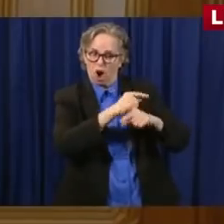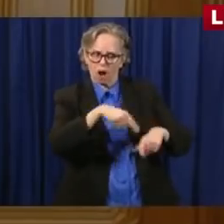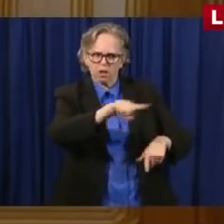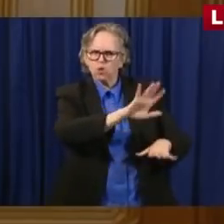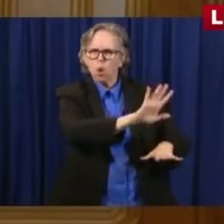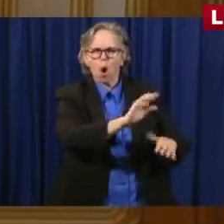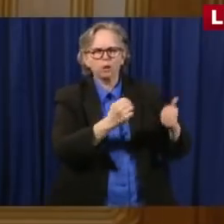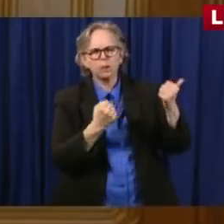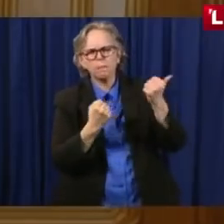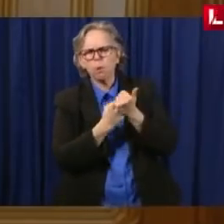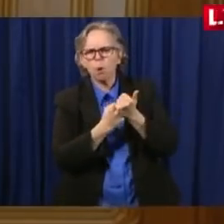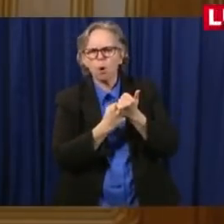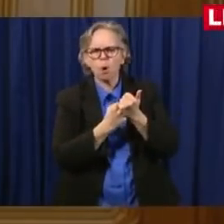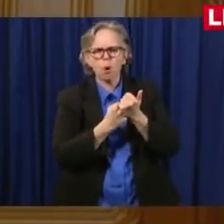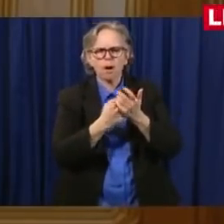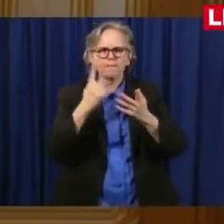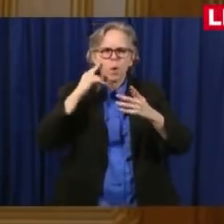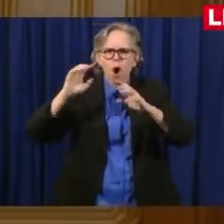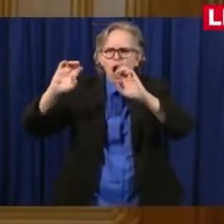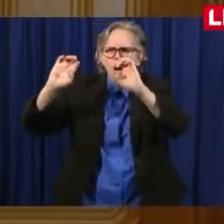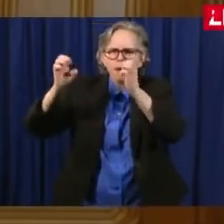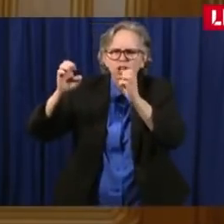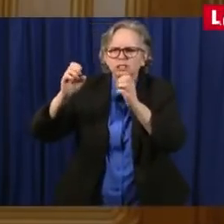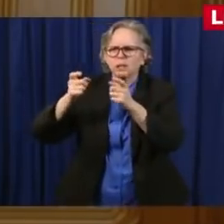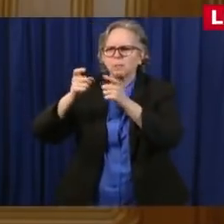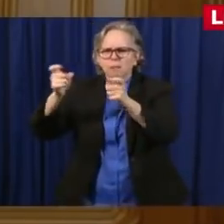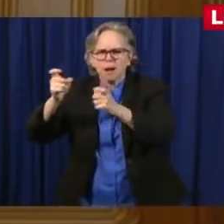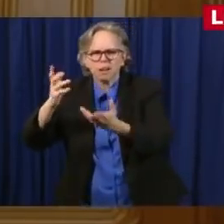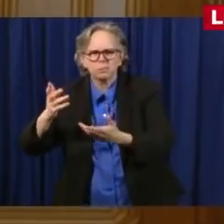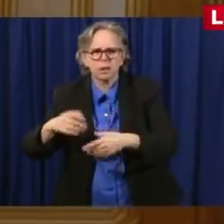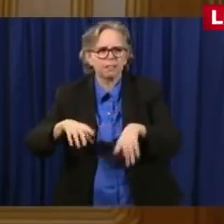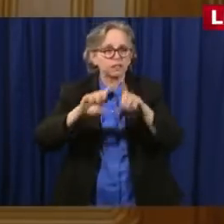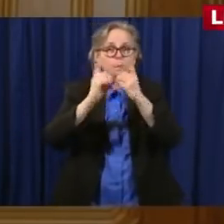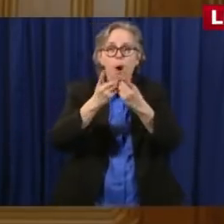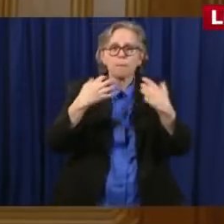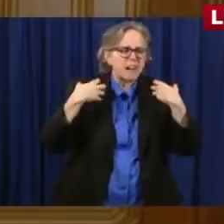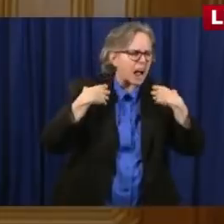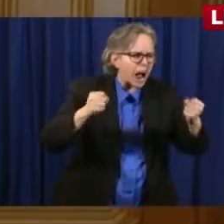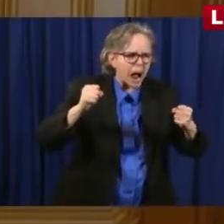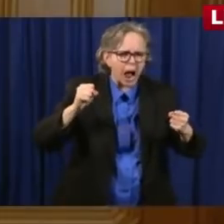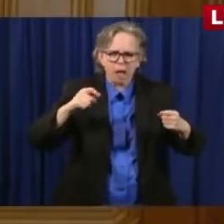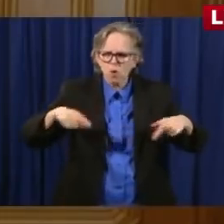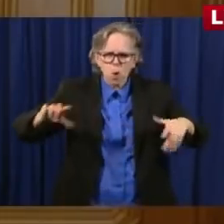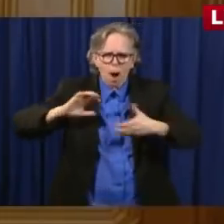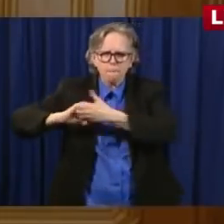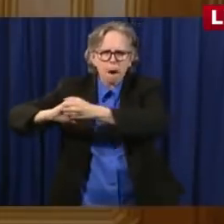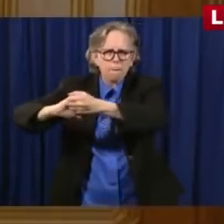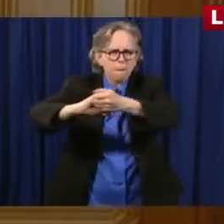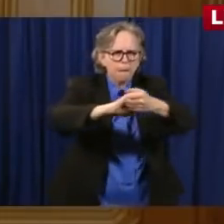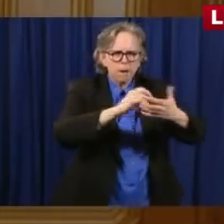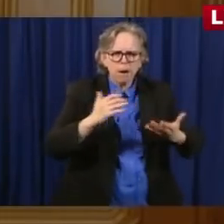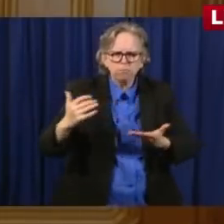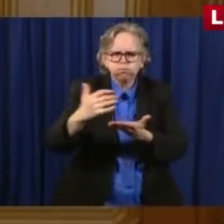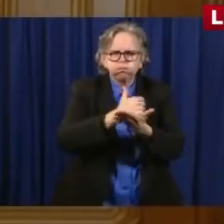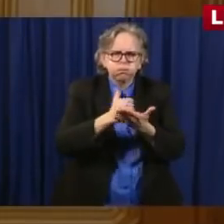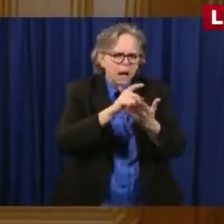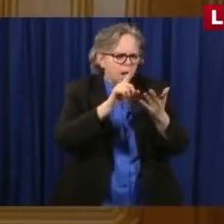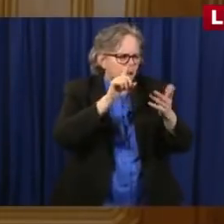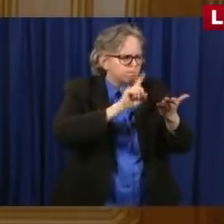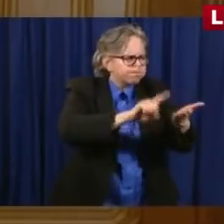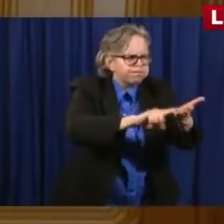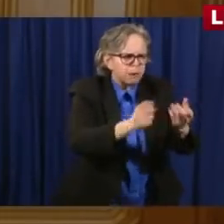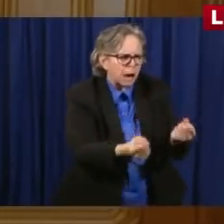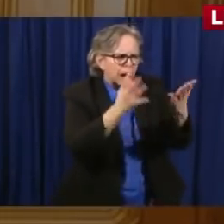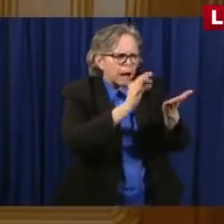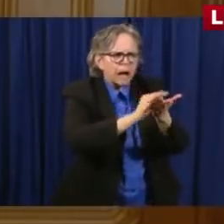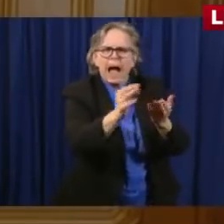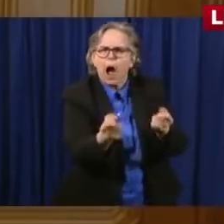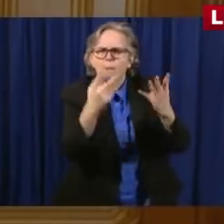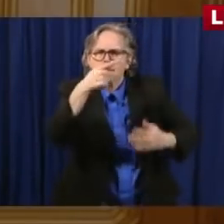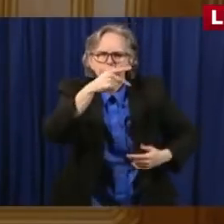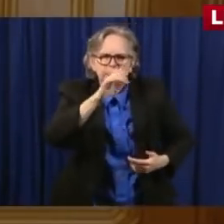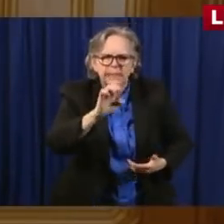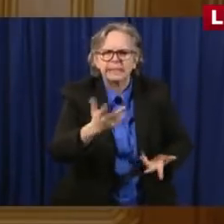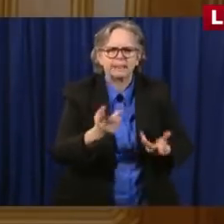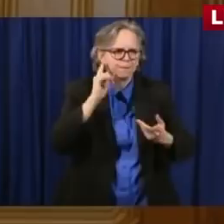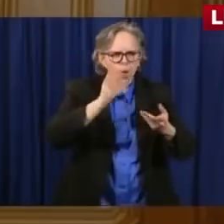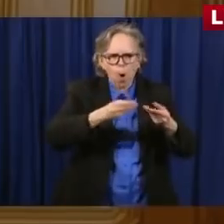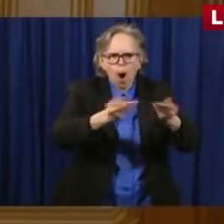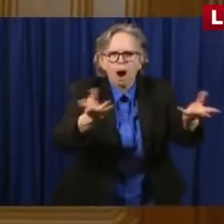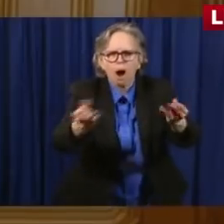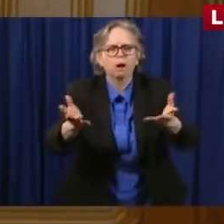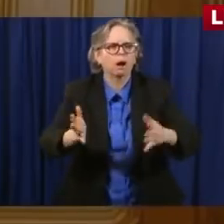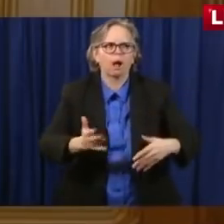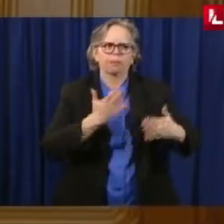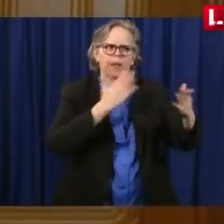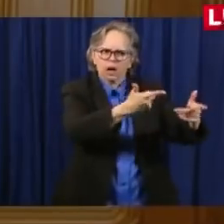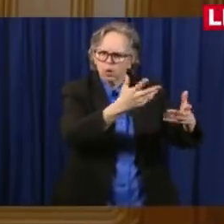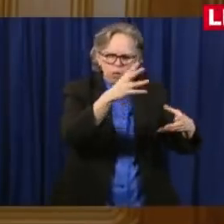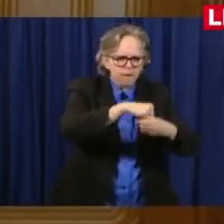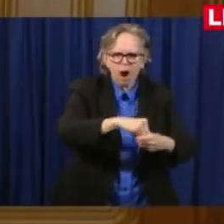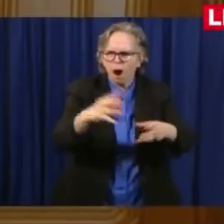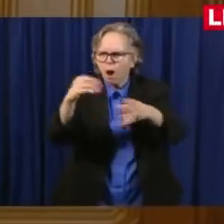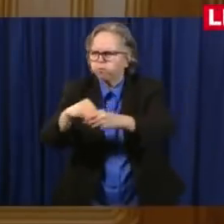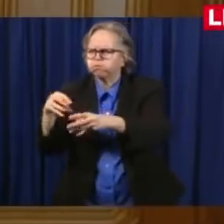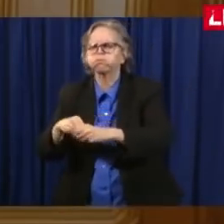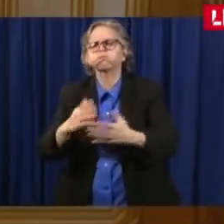THOSE MEMBERS OF THE GUARD WHO ARE SUPPORTING OHIO EMERGENCY MANAGEMENT AND THE DEPARTMENT OF HEALTH TO COLLECT AND TAKE INVENTORY OF PERSONAL PROTECTIVE EQUIPMENT FOR DISTRIBUTION